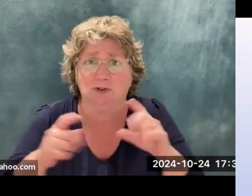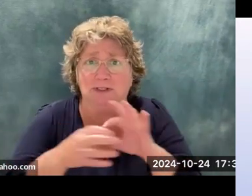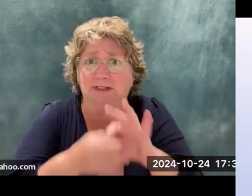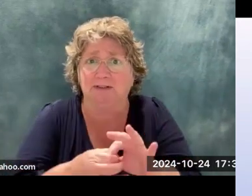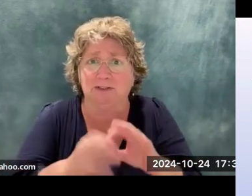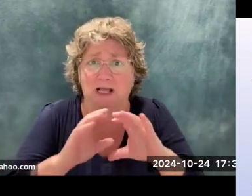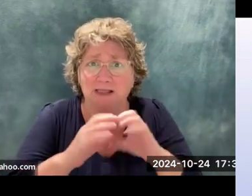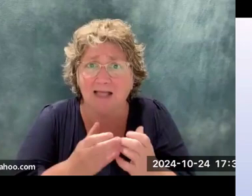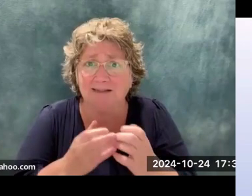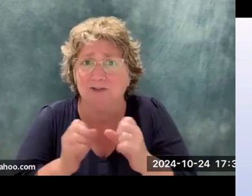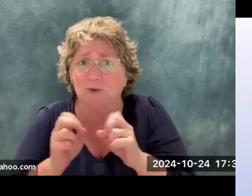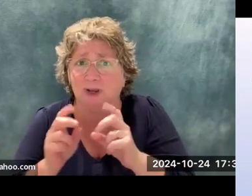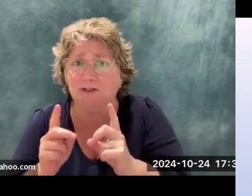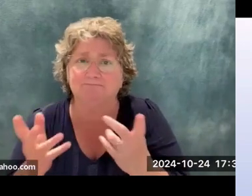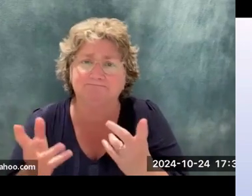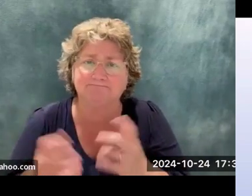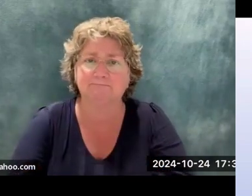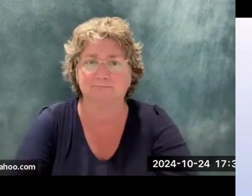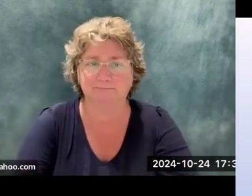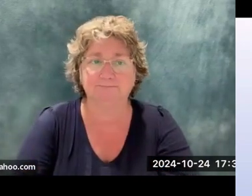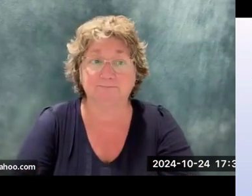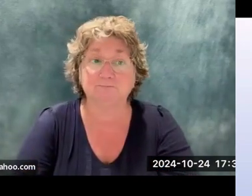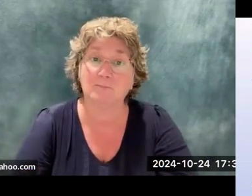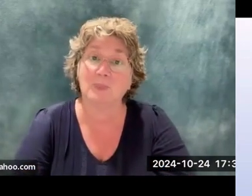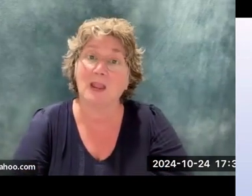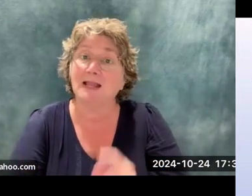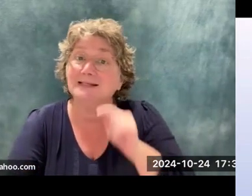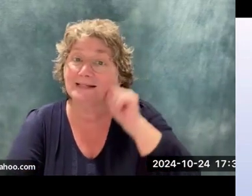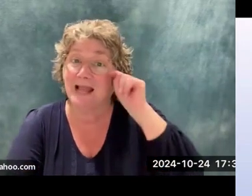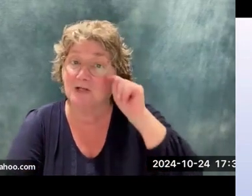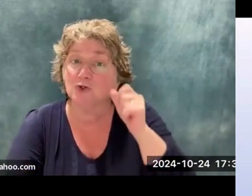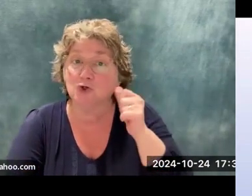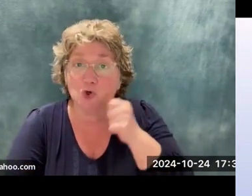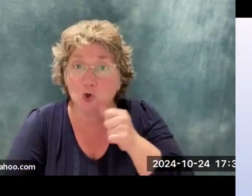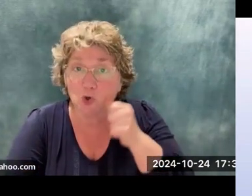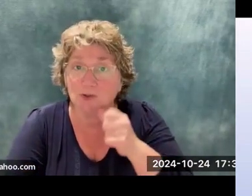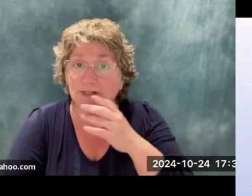Girls, adolescent girls and young women also tended